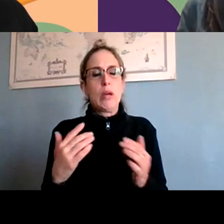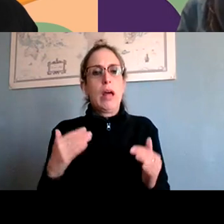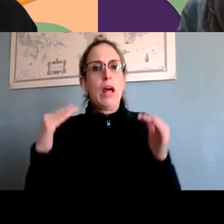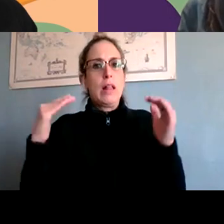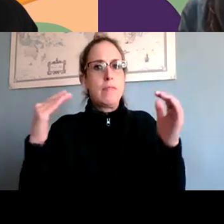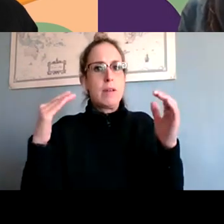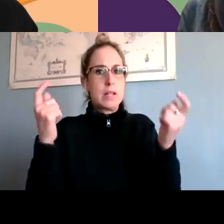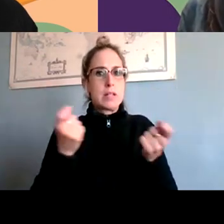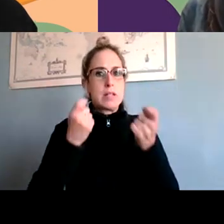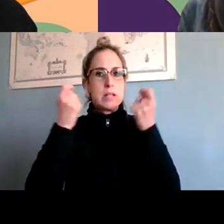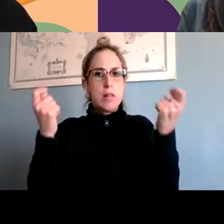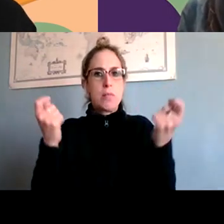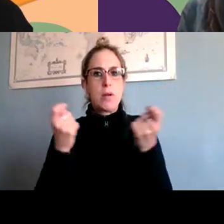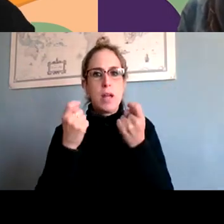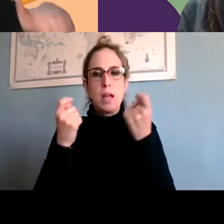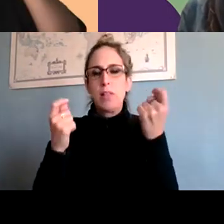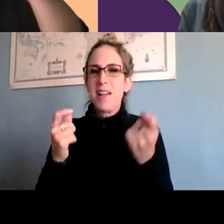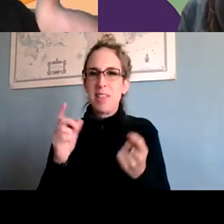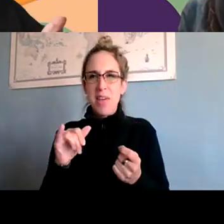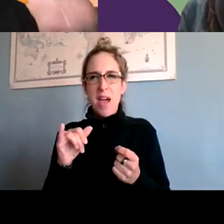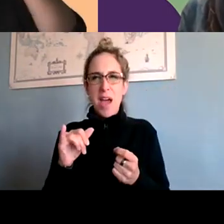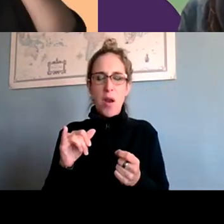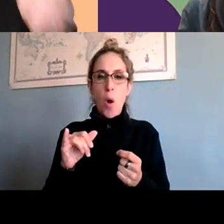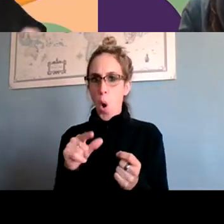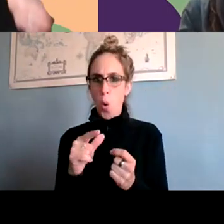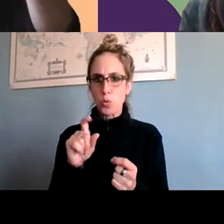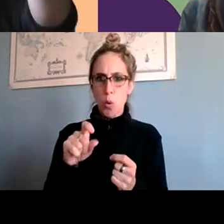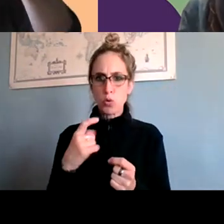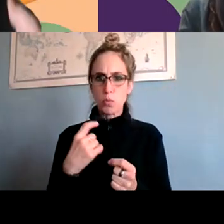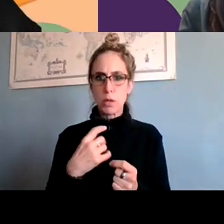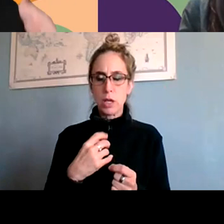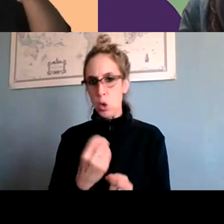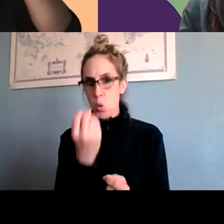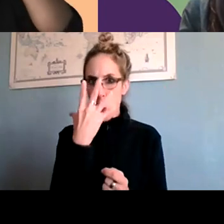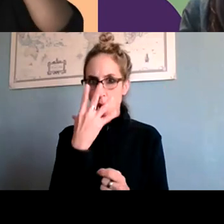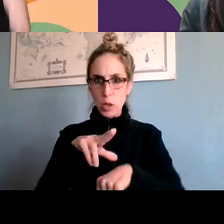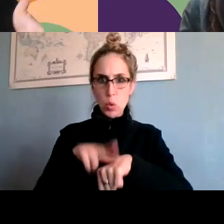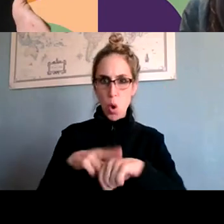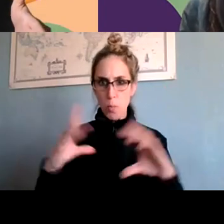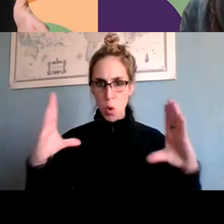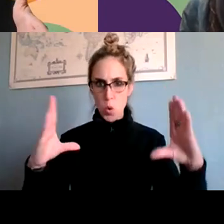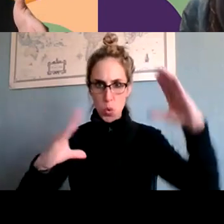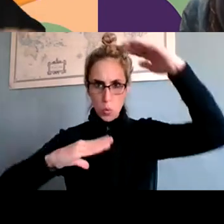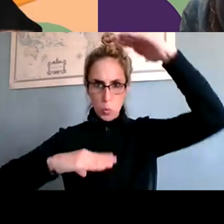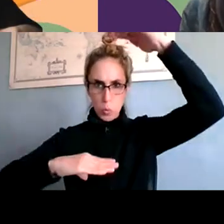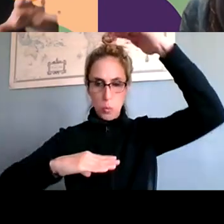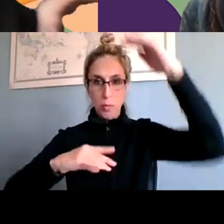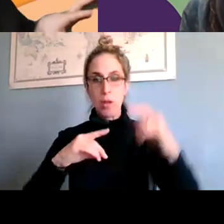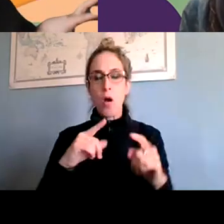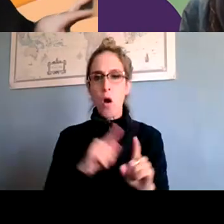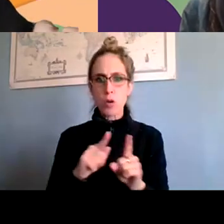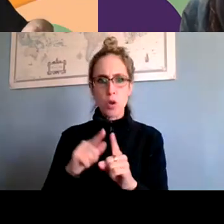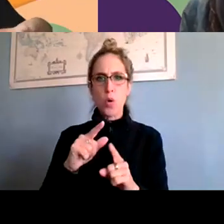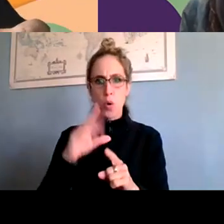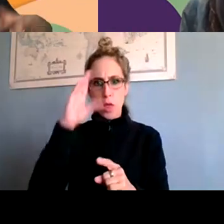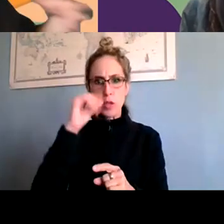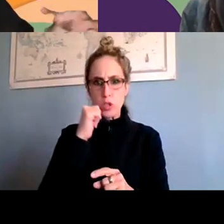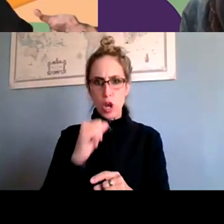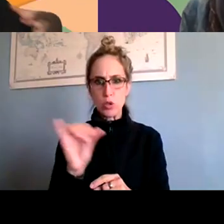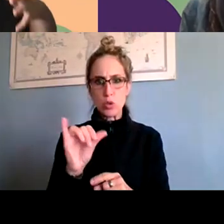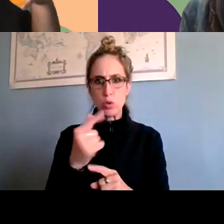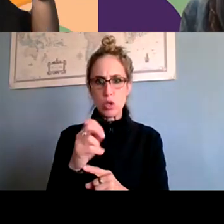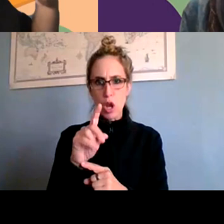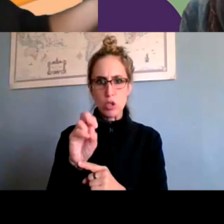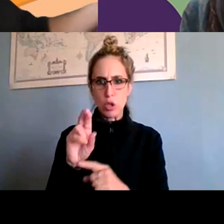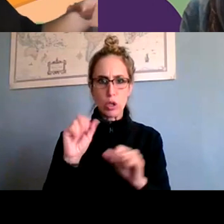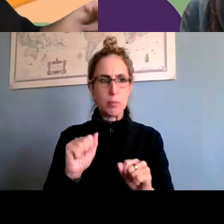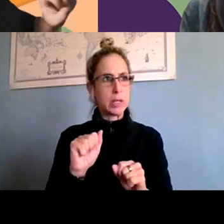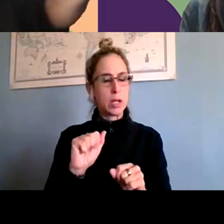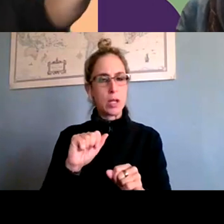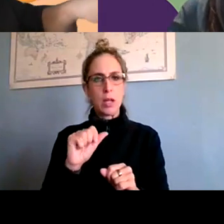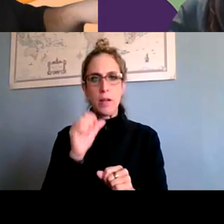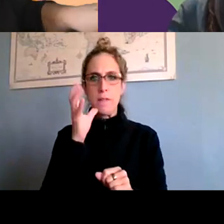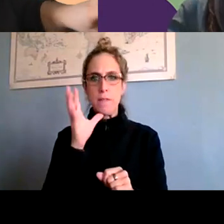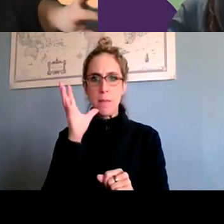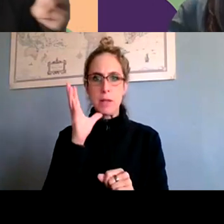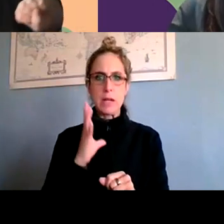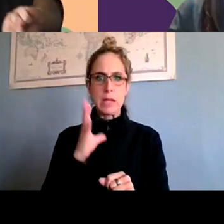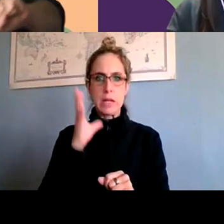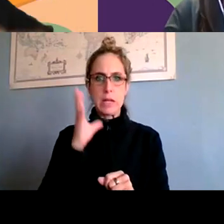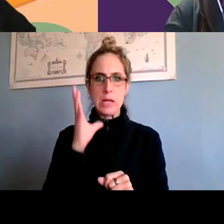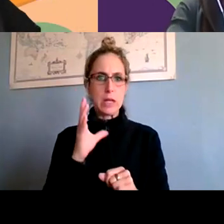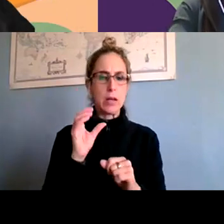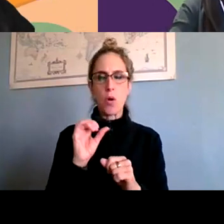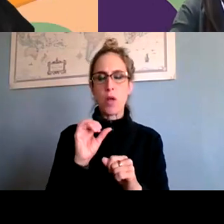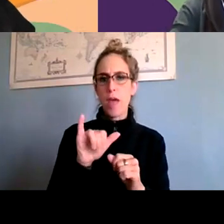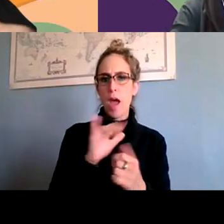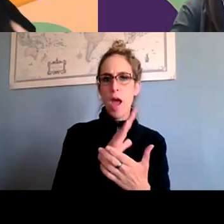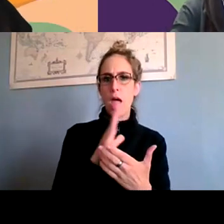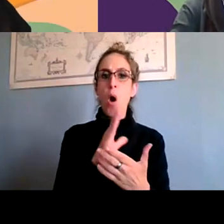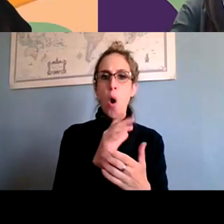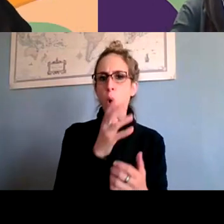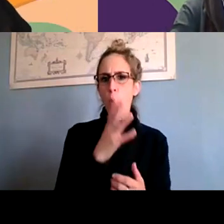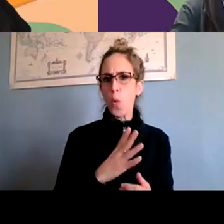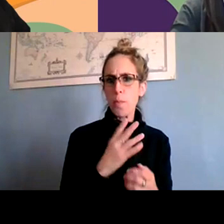Kyle Livie (he/him/his): I think a racialized white normative like this sort of like stay within the lines, but also very gendered space to where the assumption is femininity, or something along that kind of spectrum is associated with emotionality or emotional response.